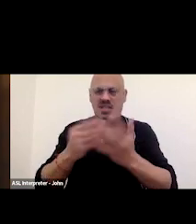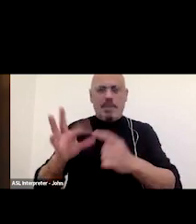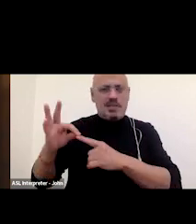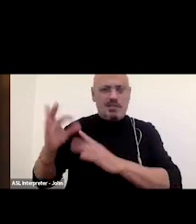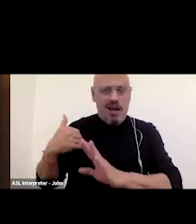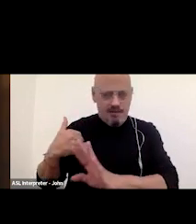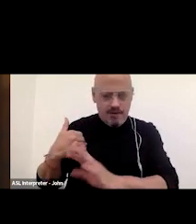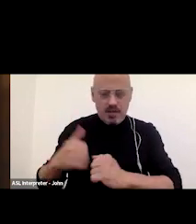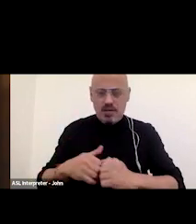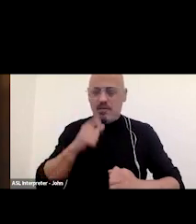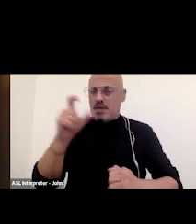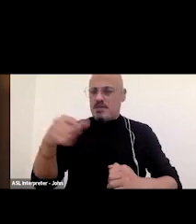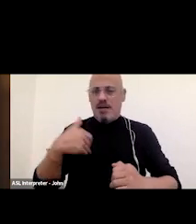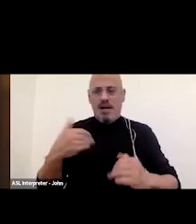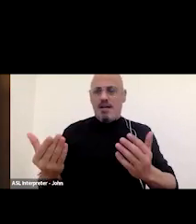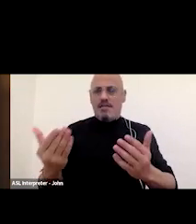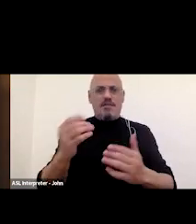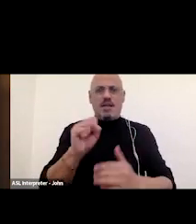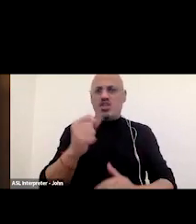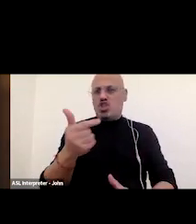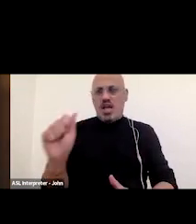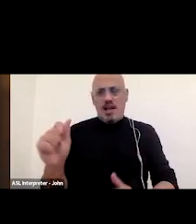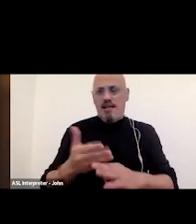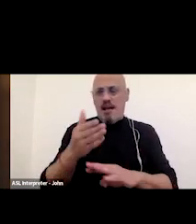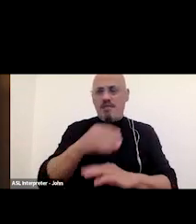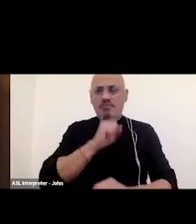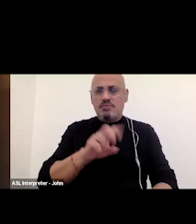and must not have substantial gainful activity after age 22.